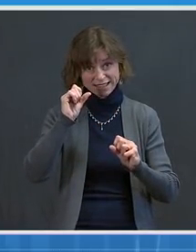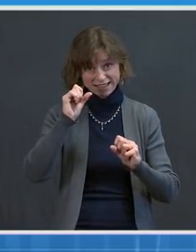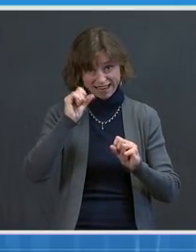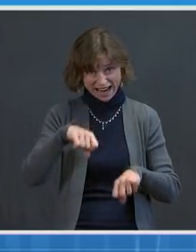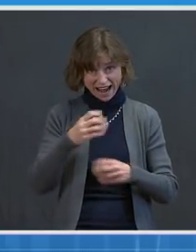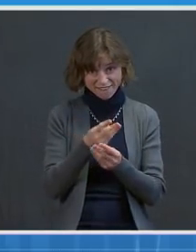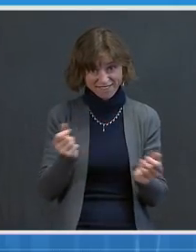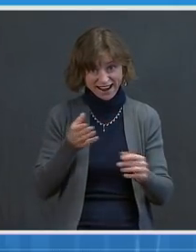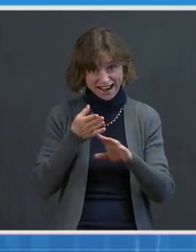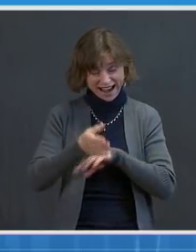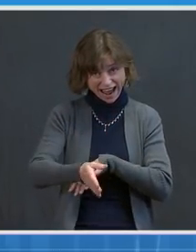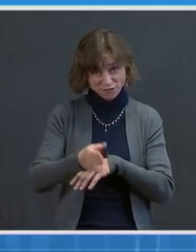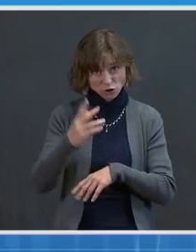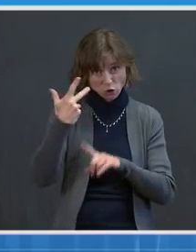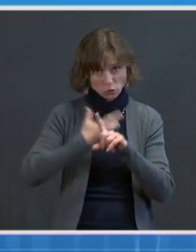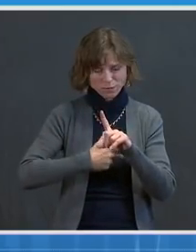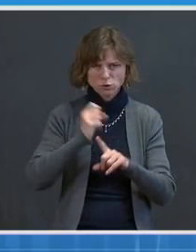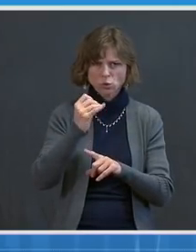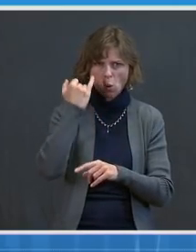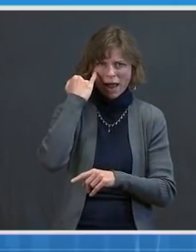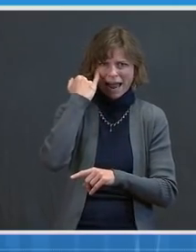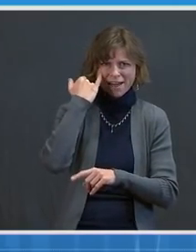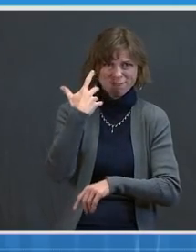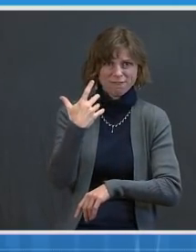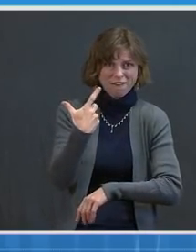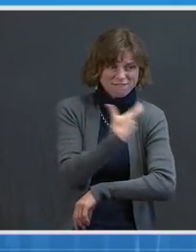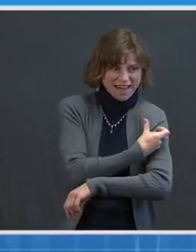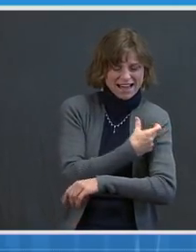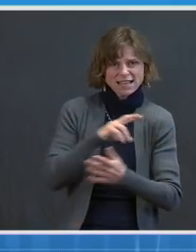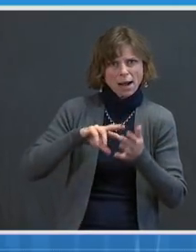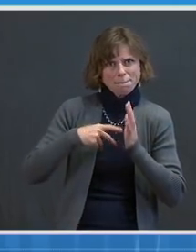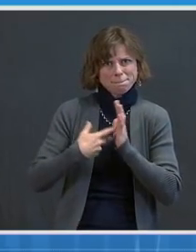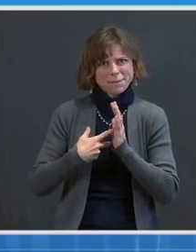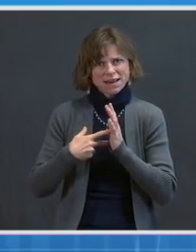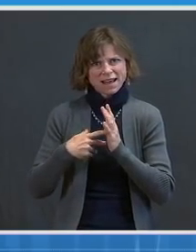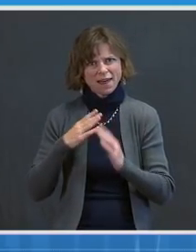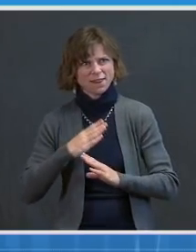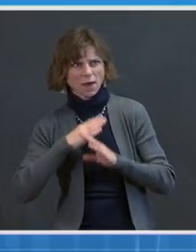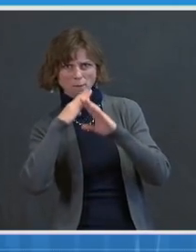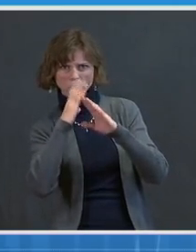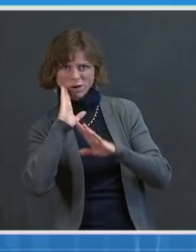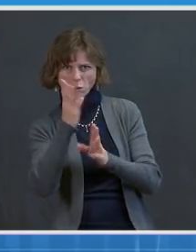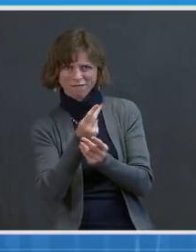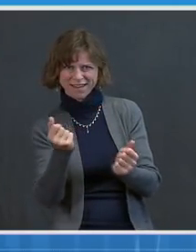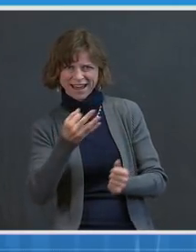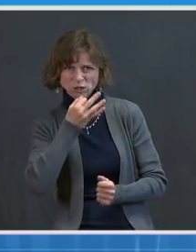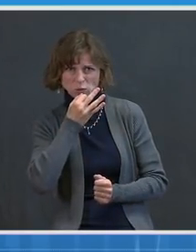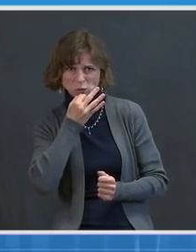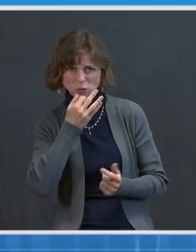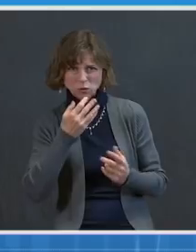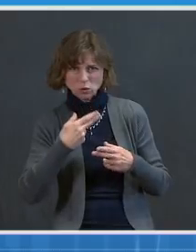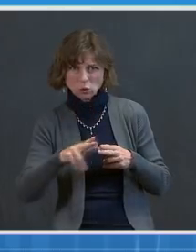that their immunity might fade in such a short period of time? And then the second question is how concerned people